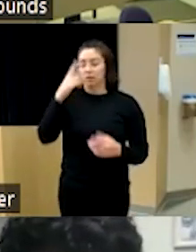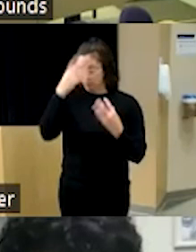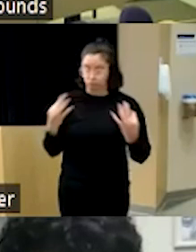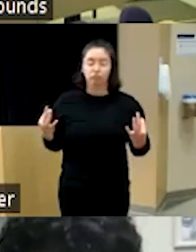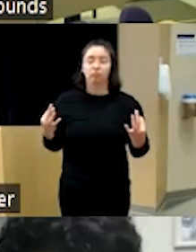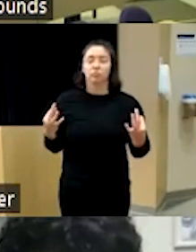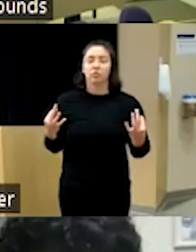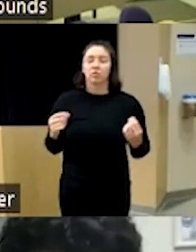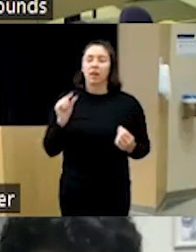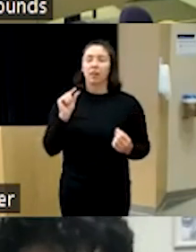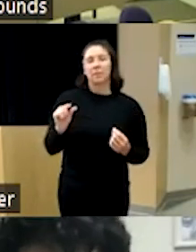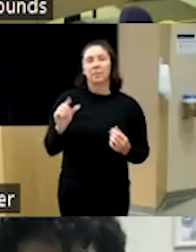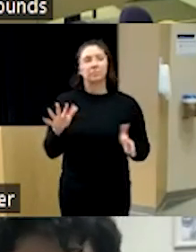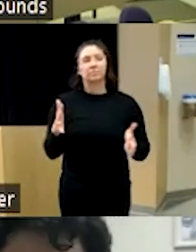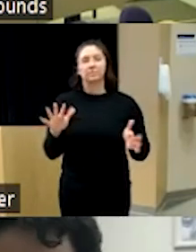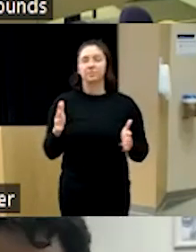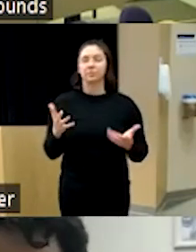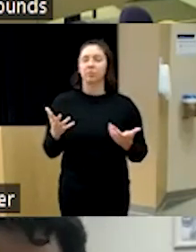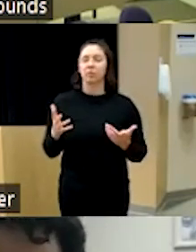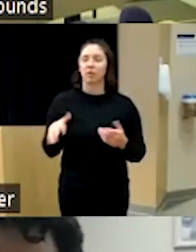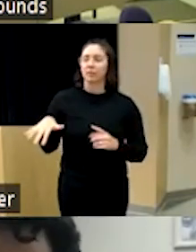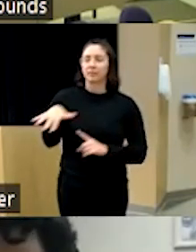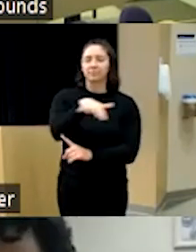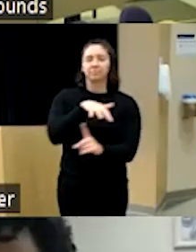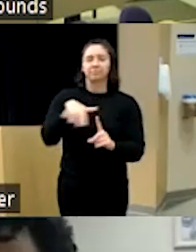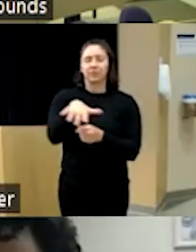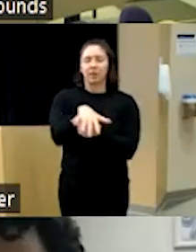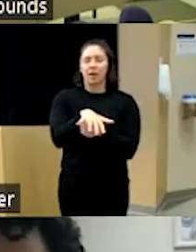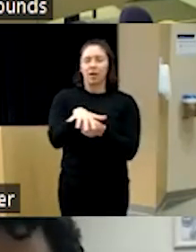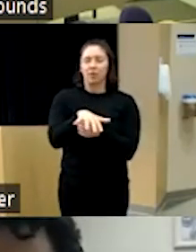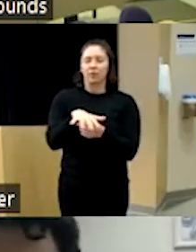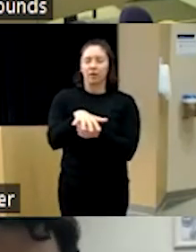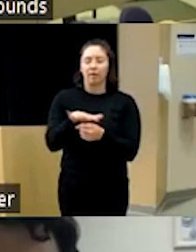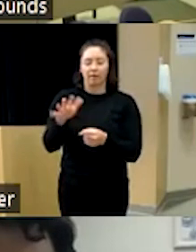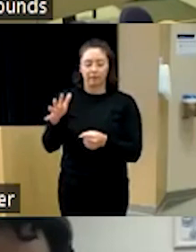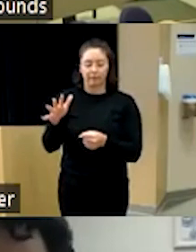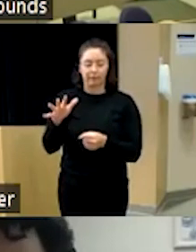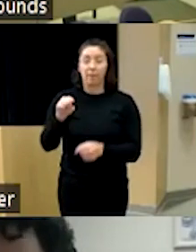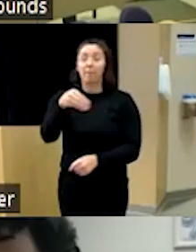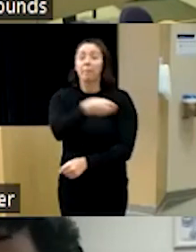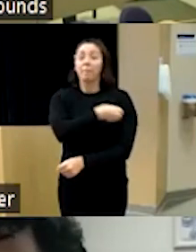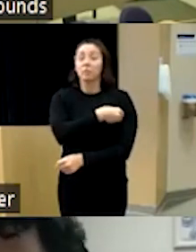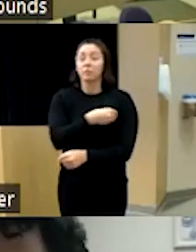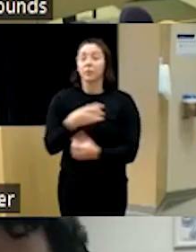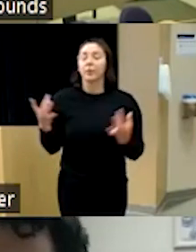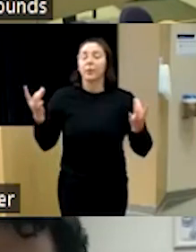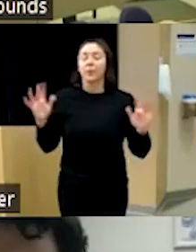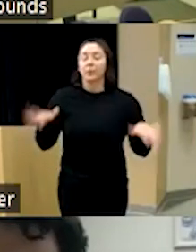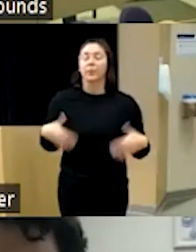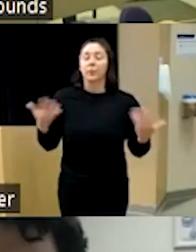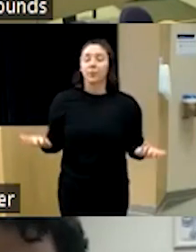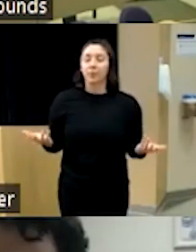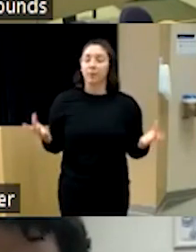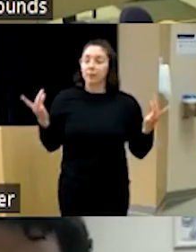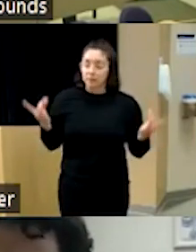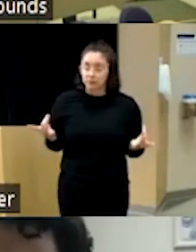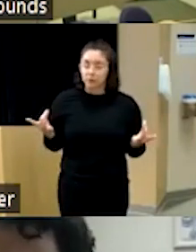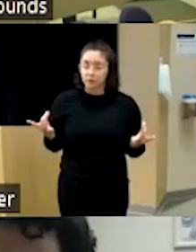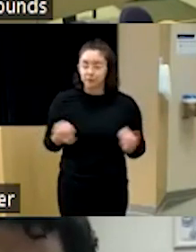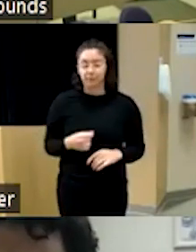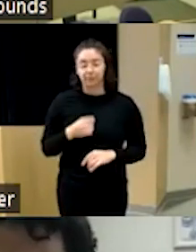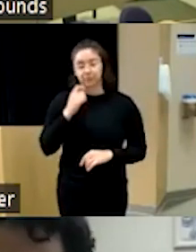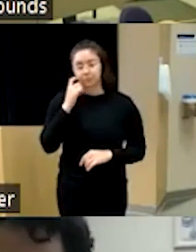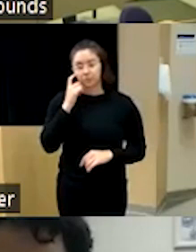bit close or it it's in the area of um of muscle relaxation and meditation and these are actually